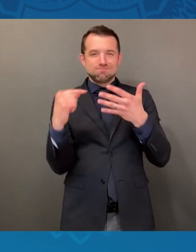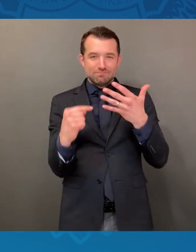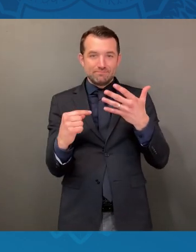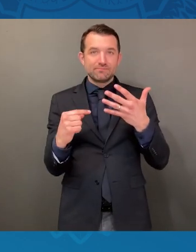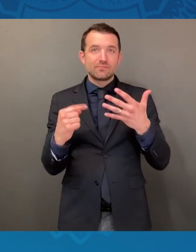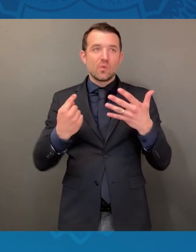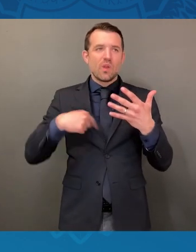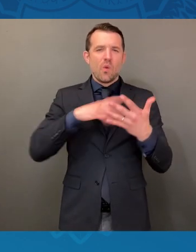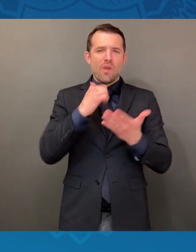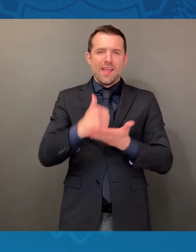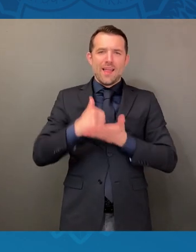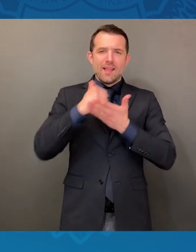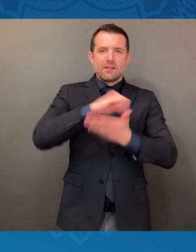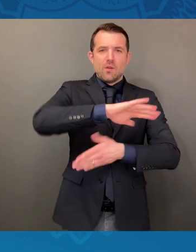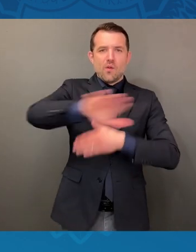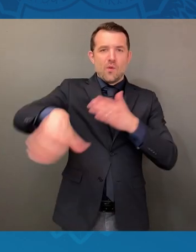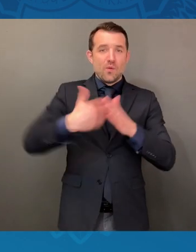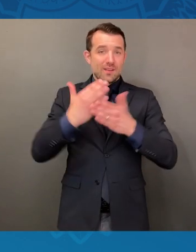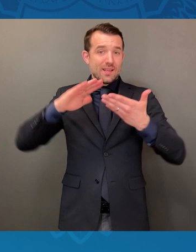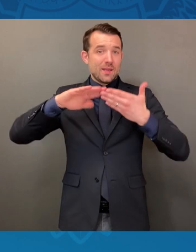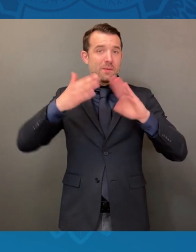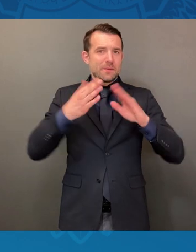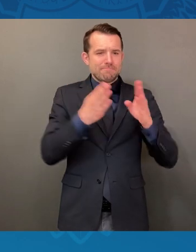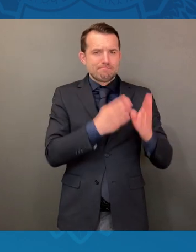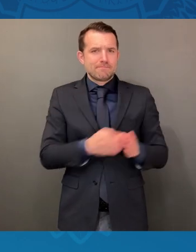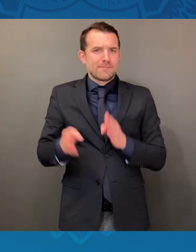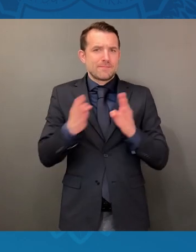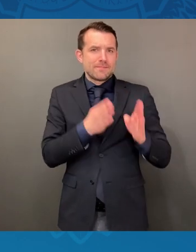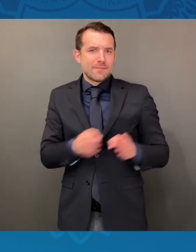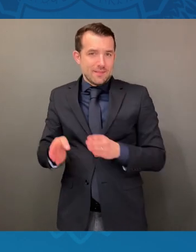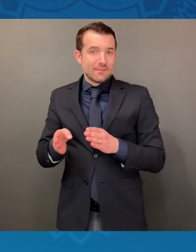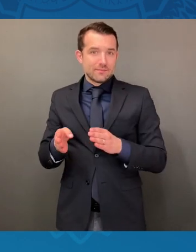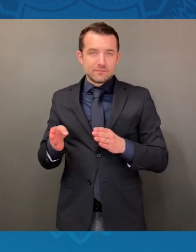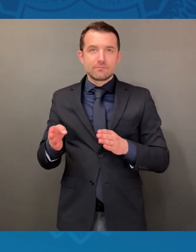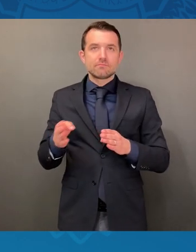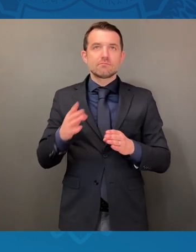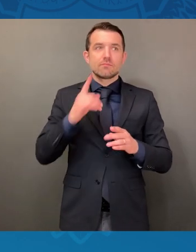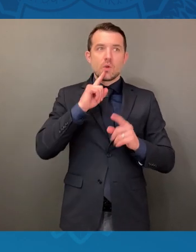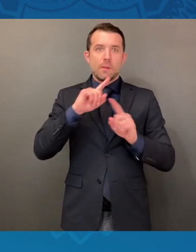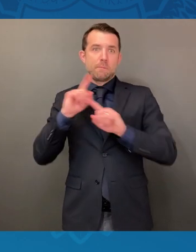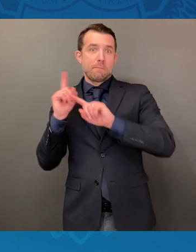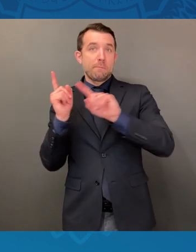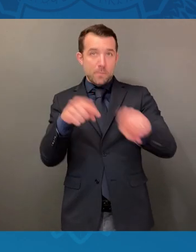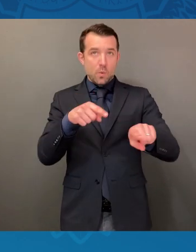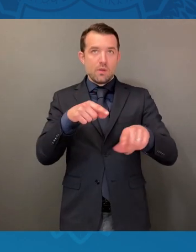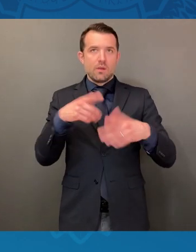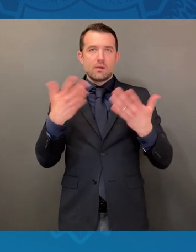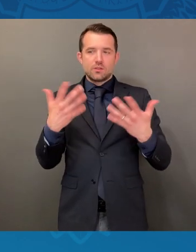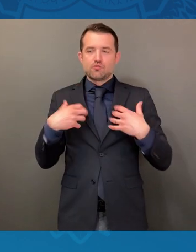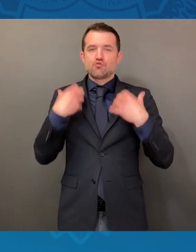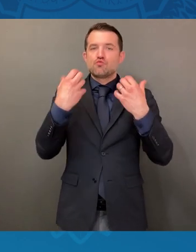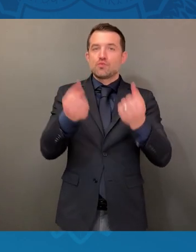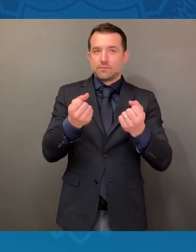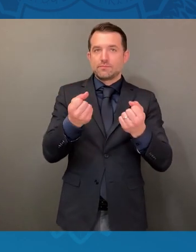For to respond to and to recover from extreme weather. So as part of that commitment,